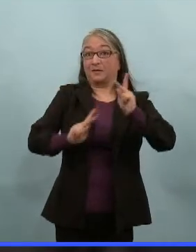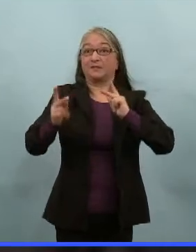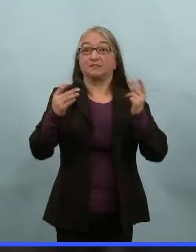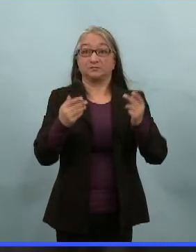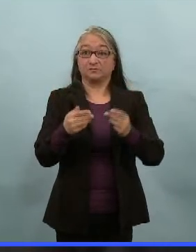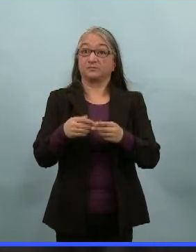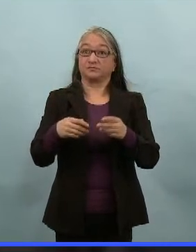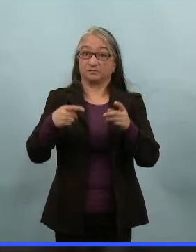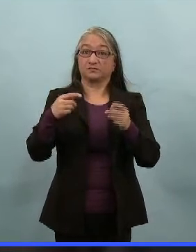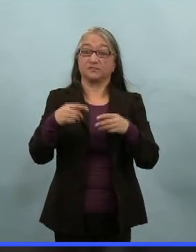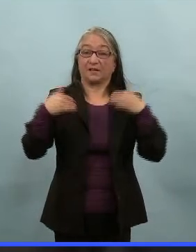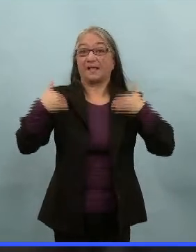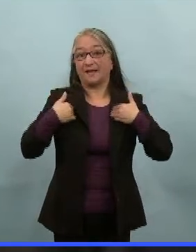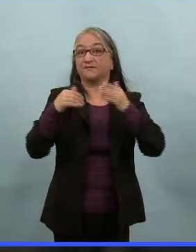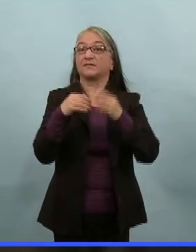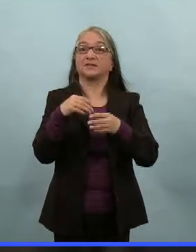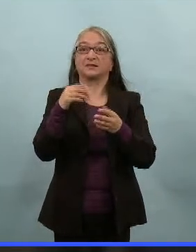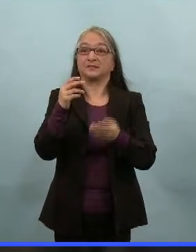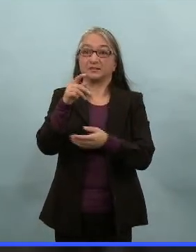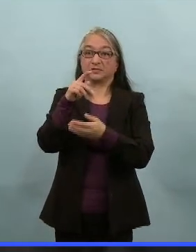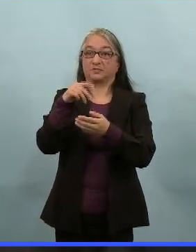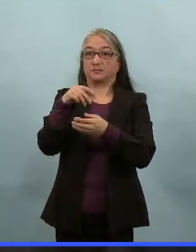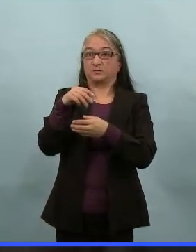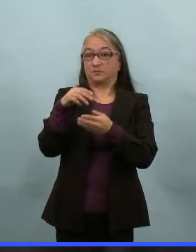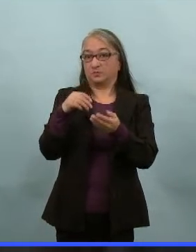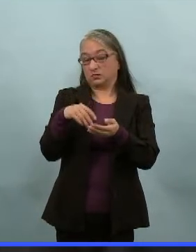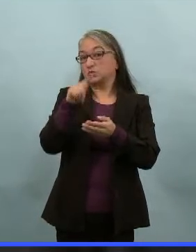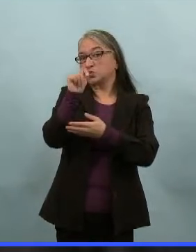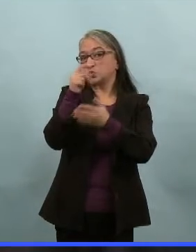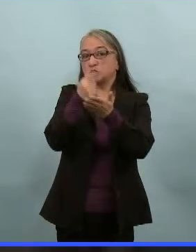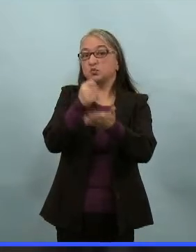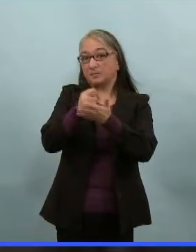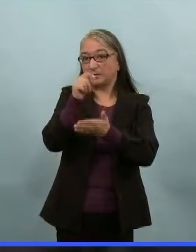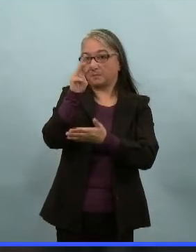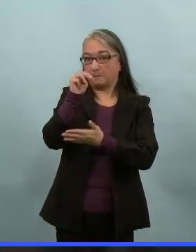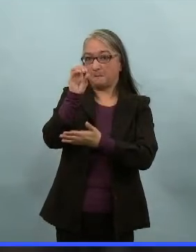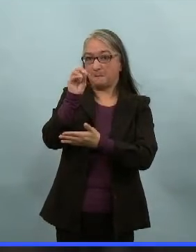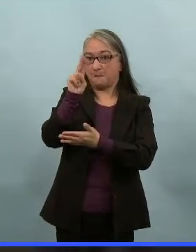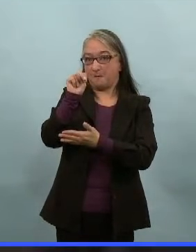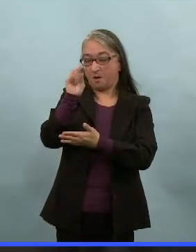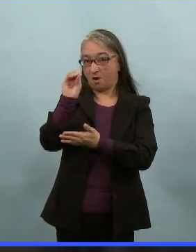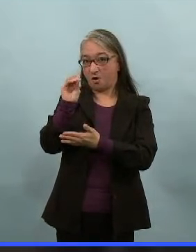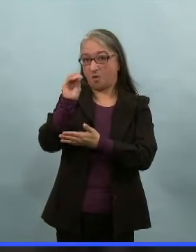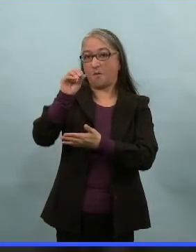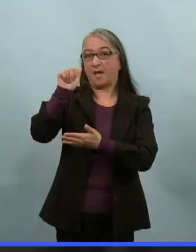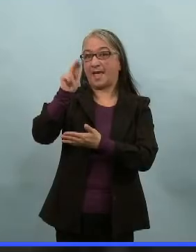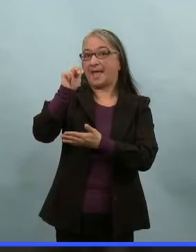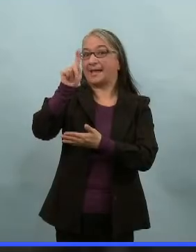for people who have coven 19 who have let's say are 18 plus have underlying significant health